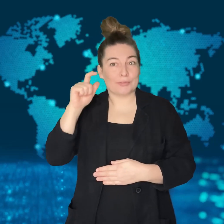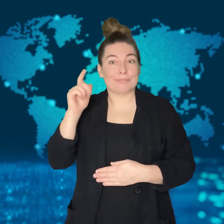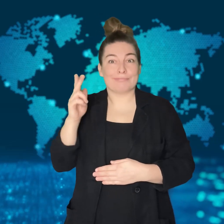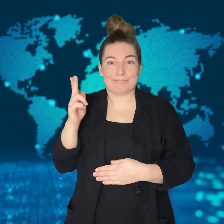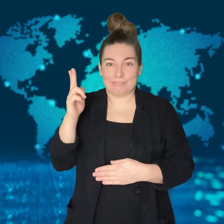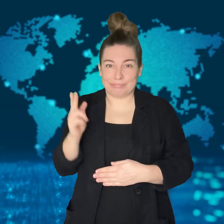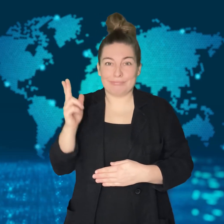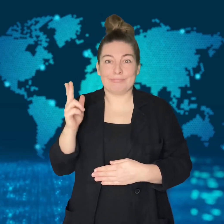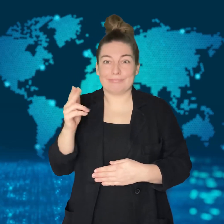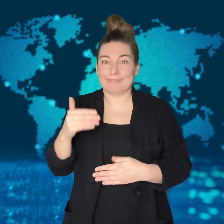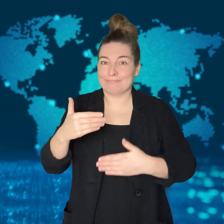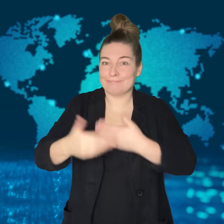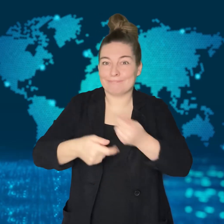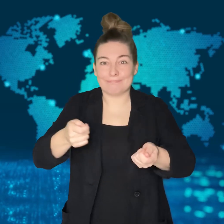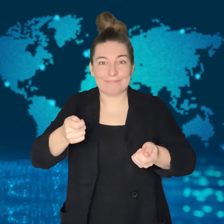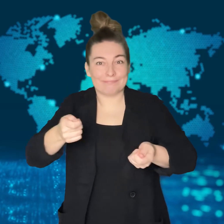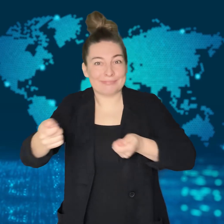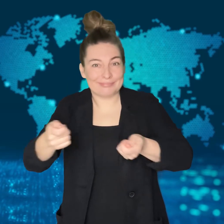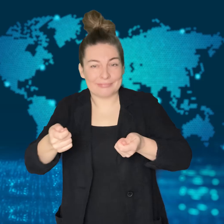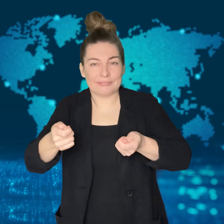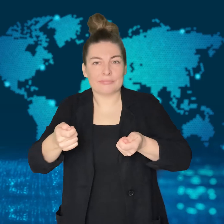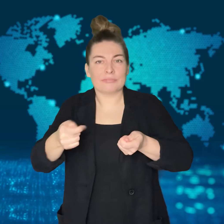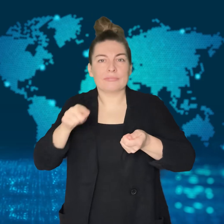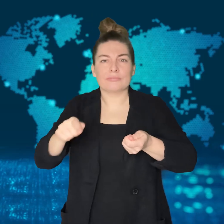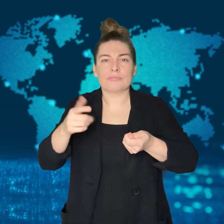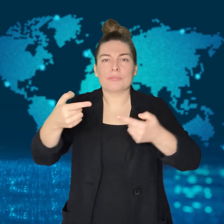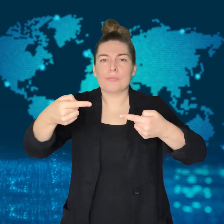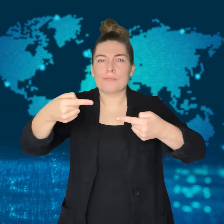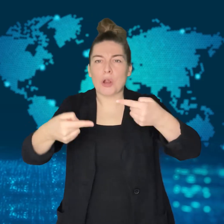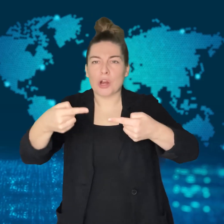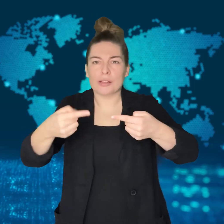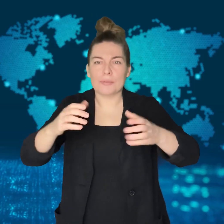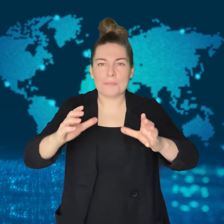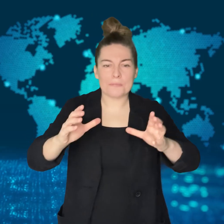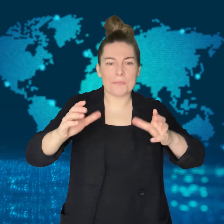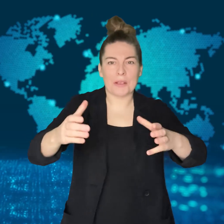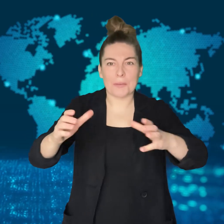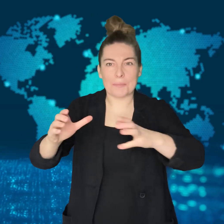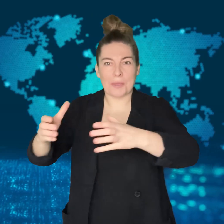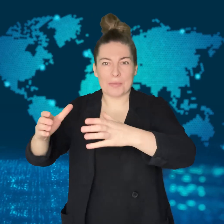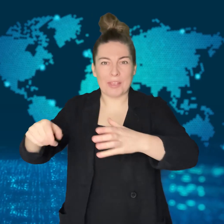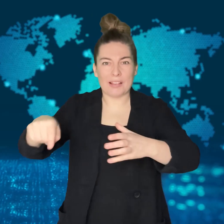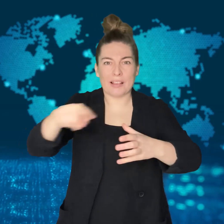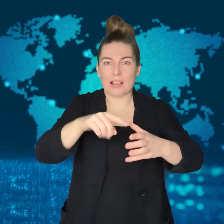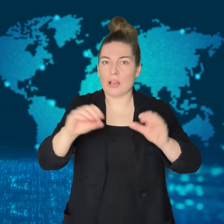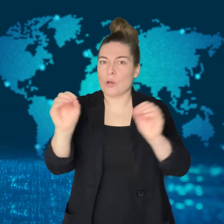the Parliament seats, thus a coalition between three parties was formed.